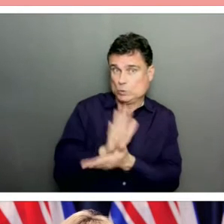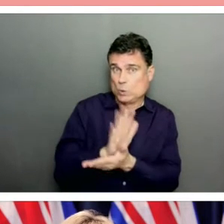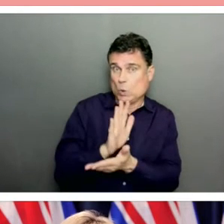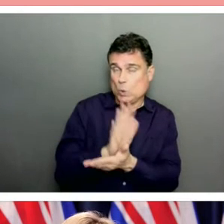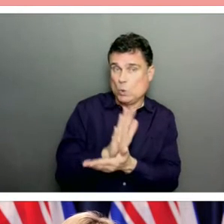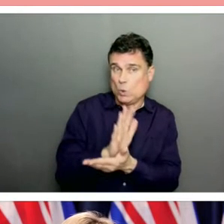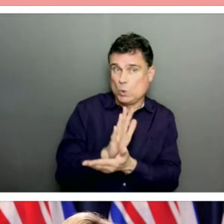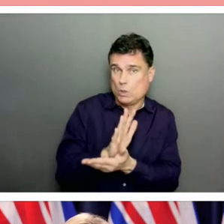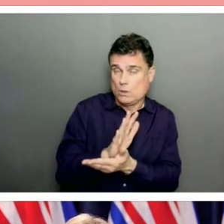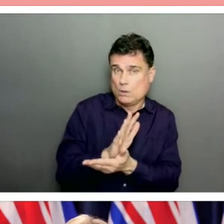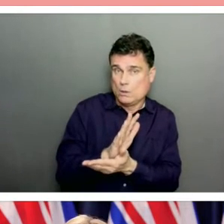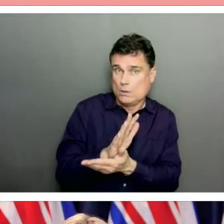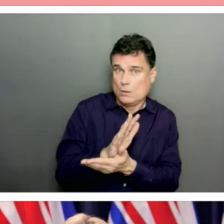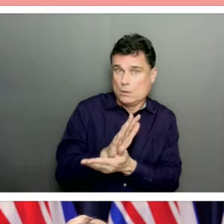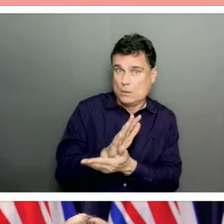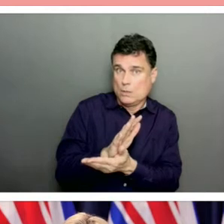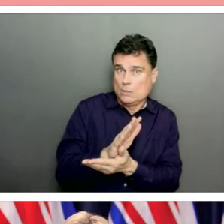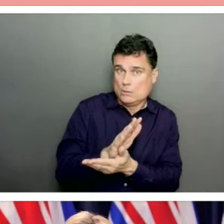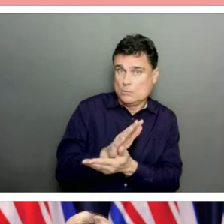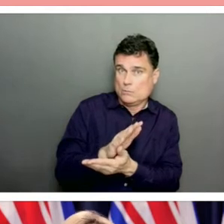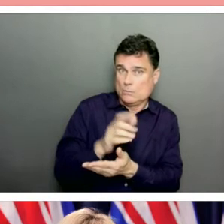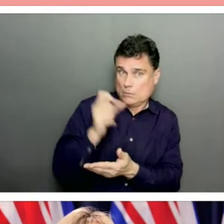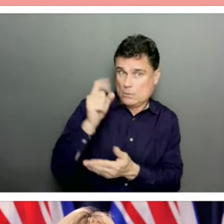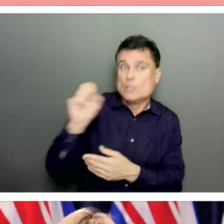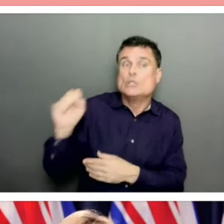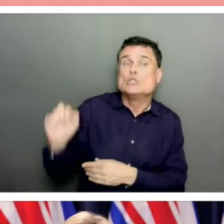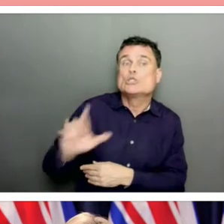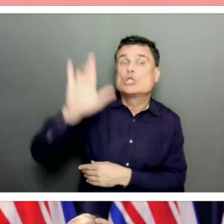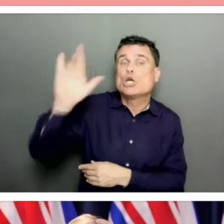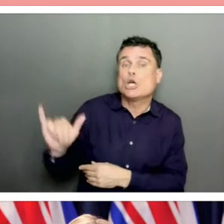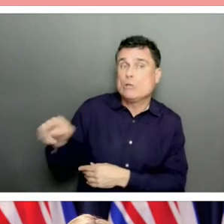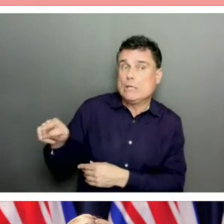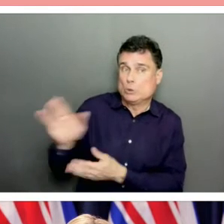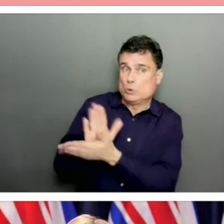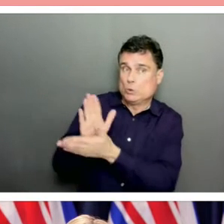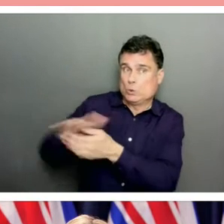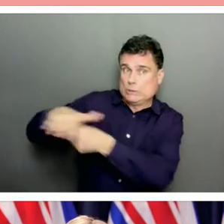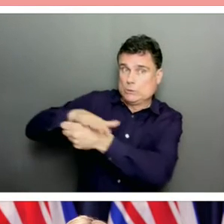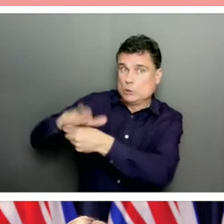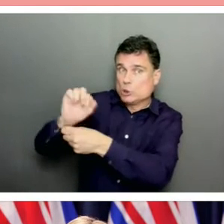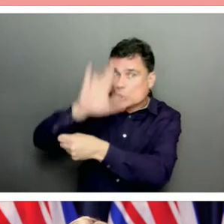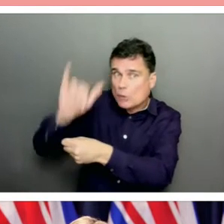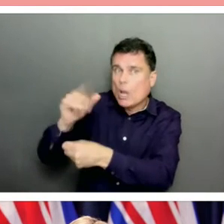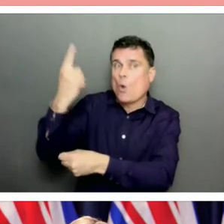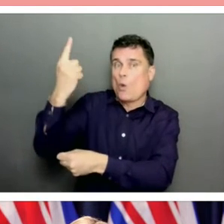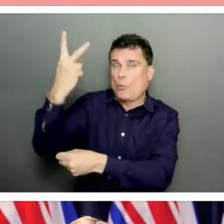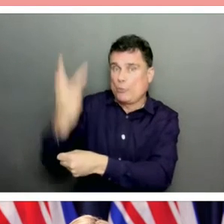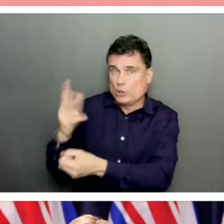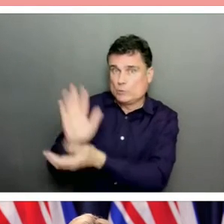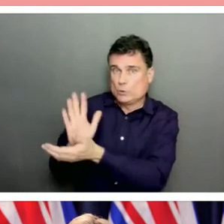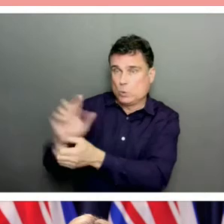Health region and the Surrey school district is the largest of those.